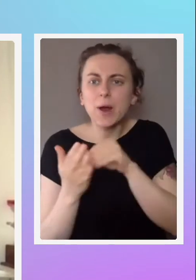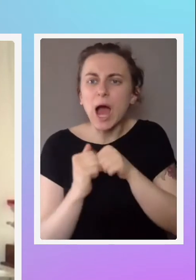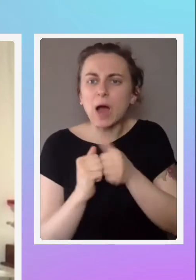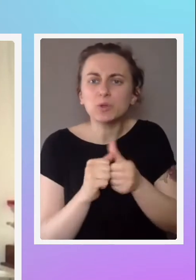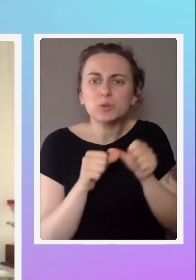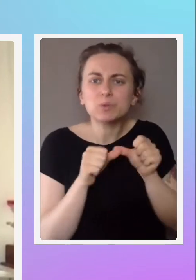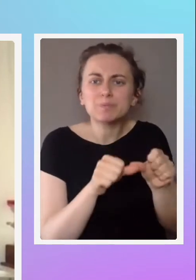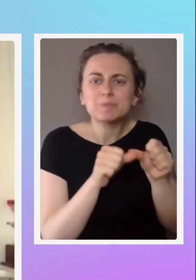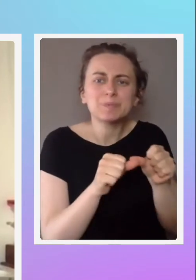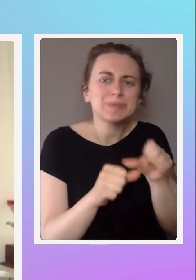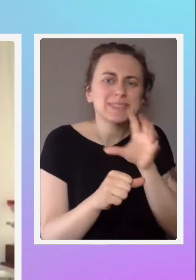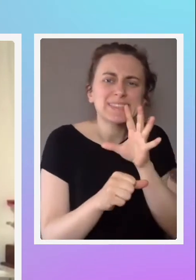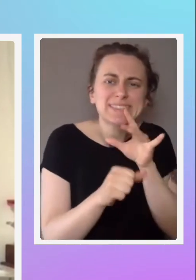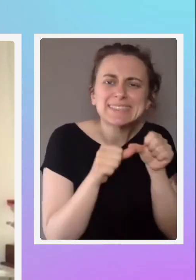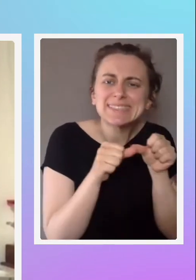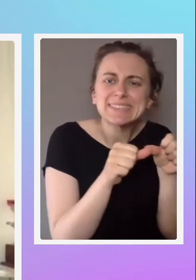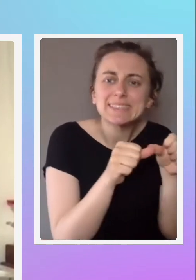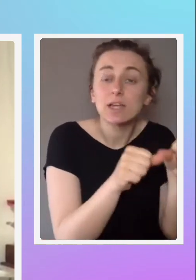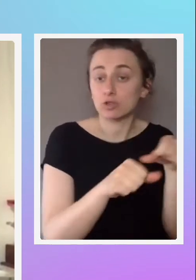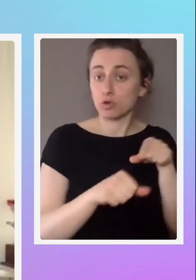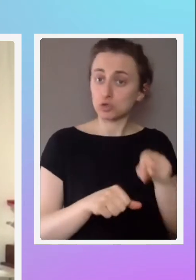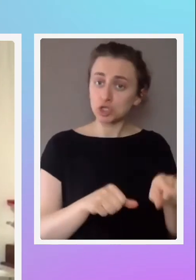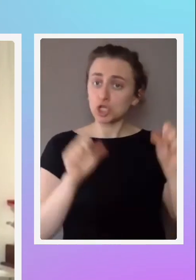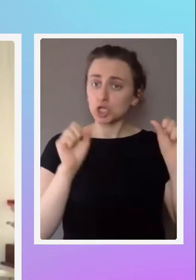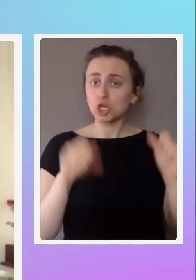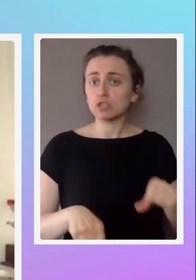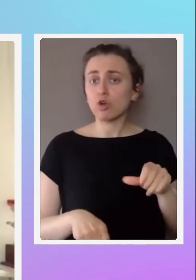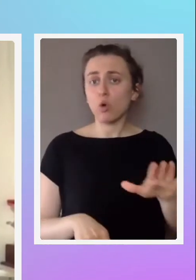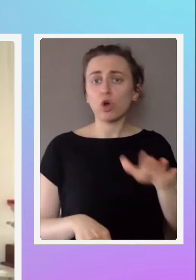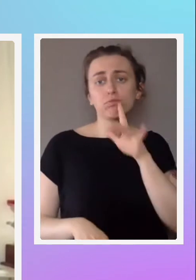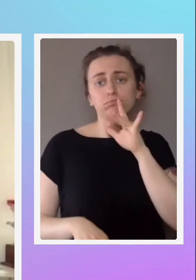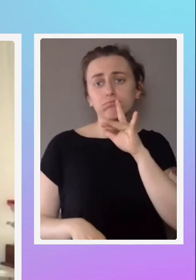So her speech was relatively normal unlike,